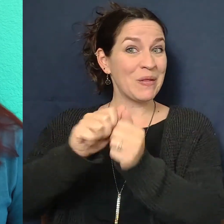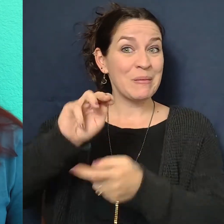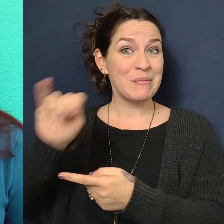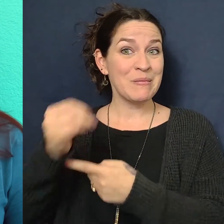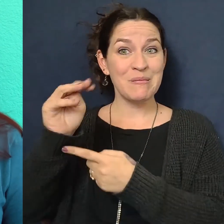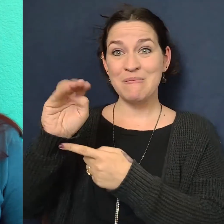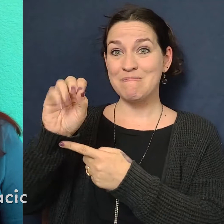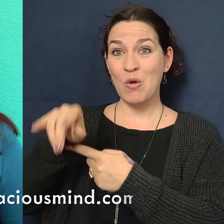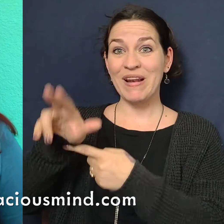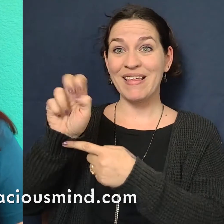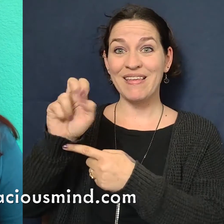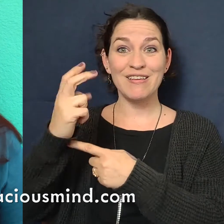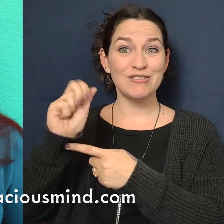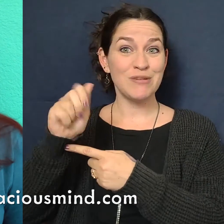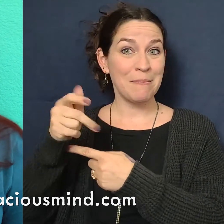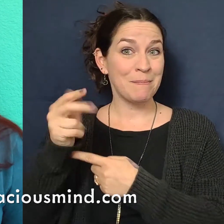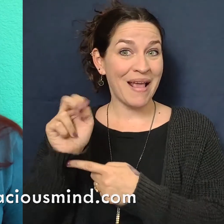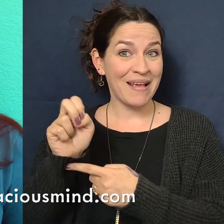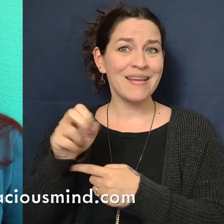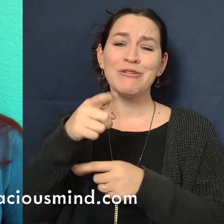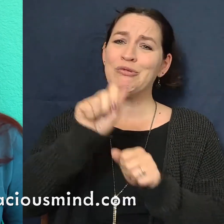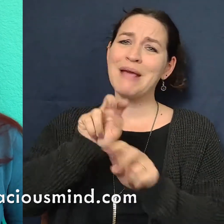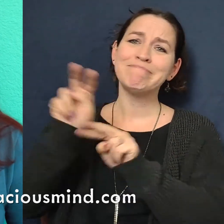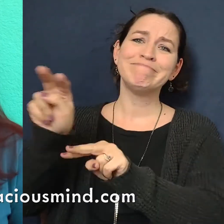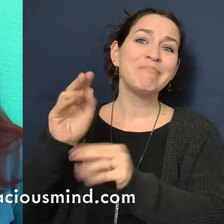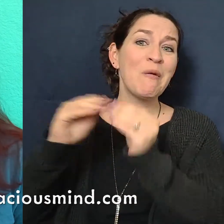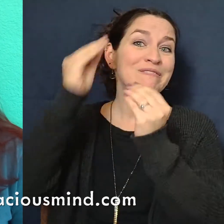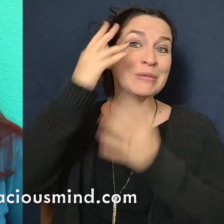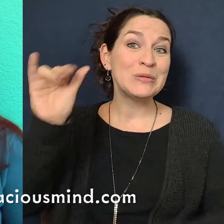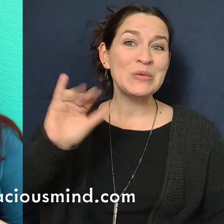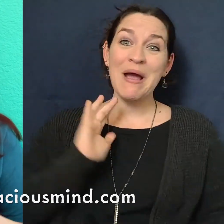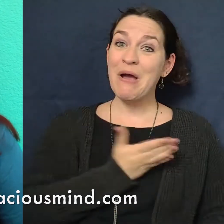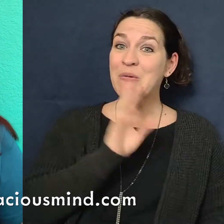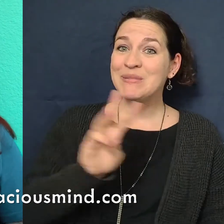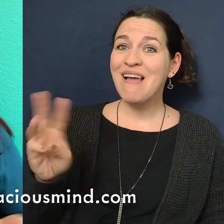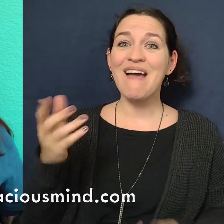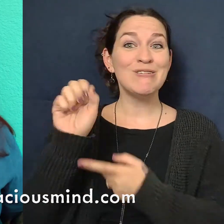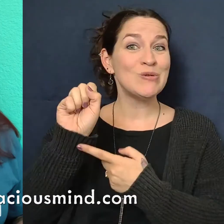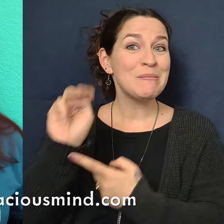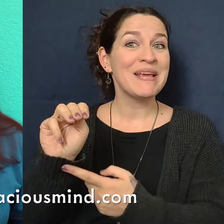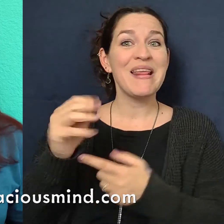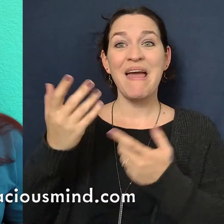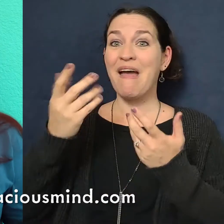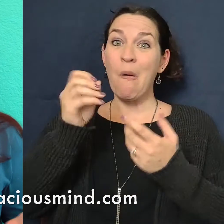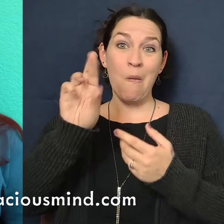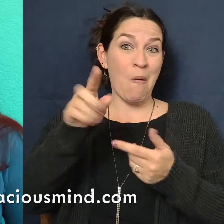Monique Champagne. And we've got lots of other stuff going on at The Gracious Mind, you can find all that stuff on our website, on all of our social